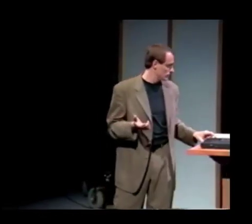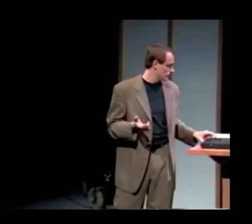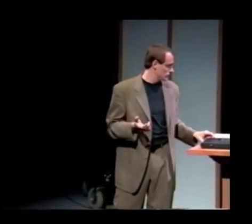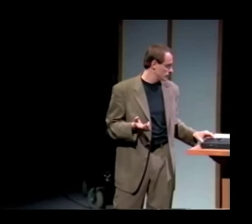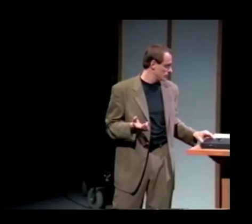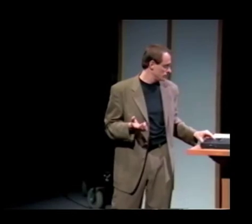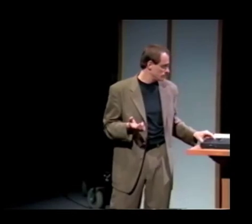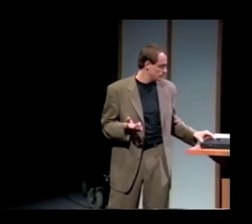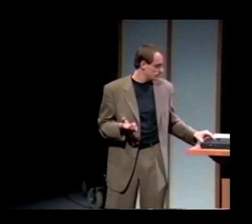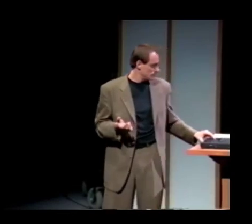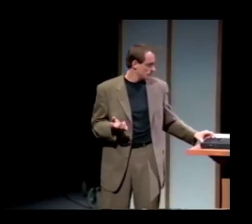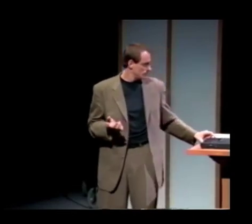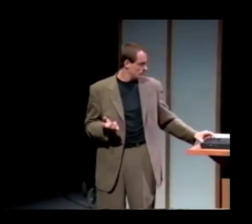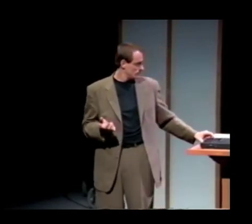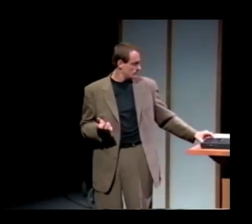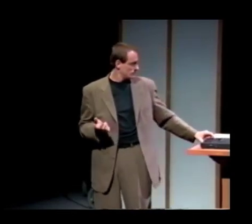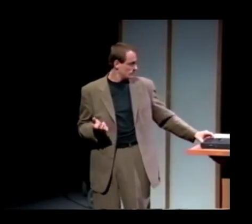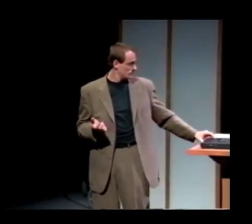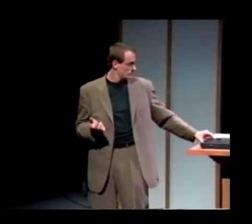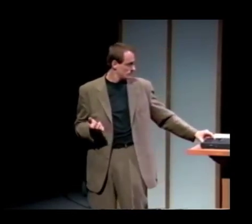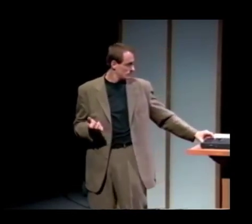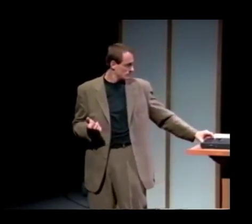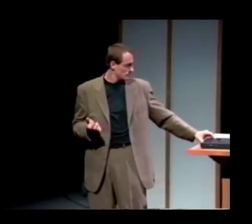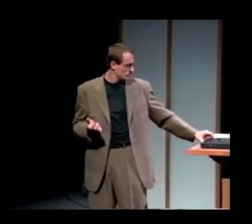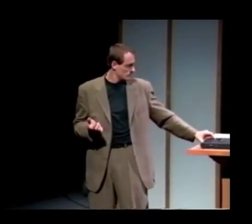AND WE HAVE TO SHIFT OUR PARADIGM OF COURSE.